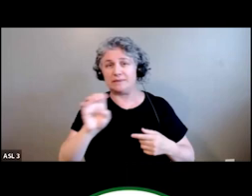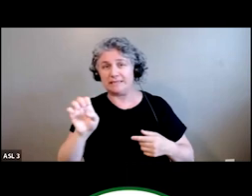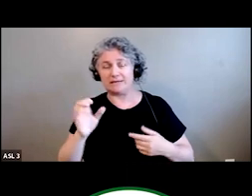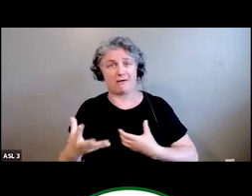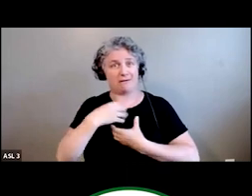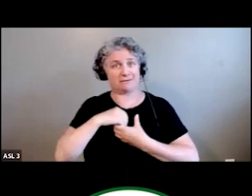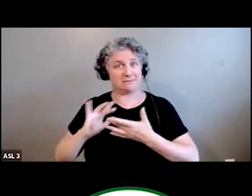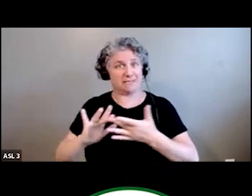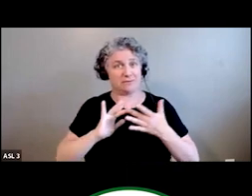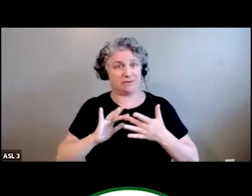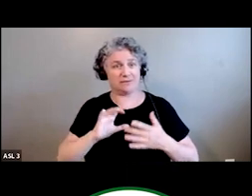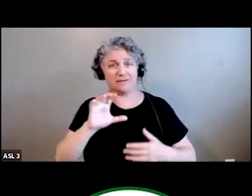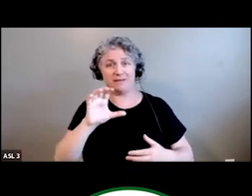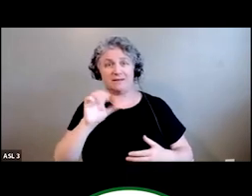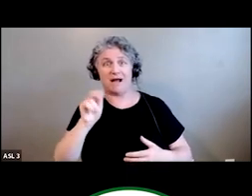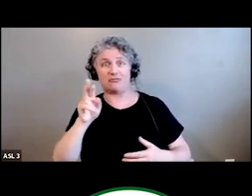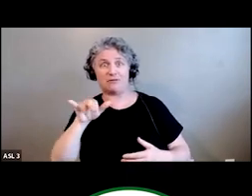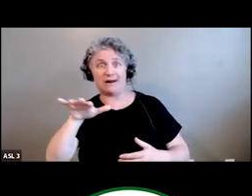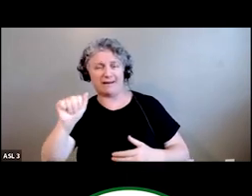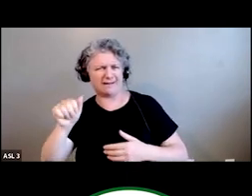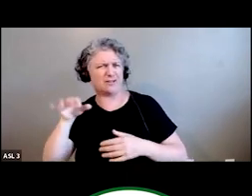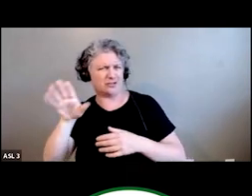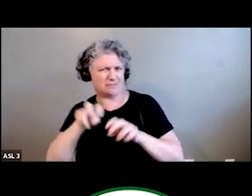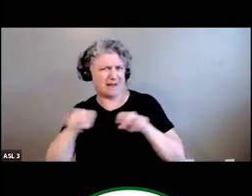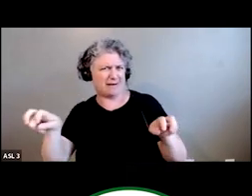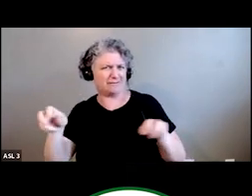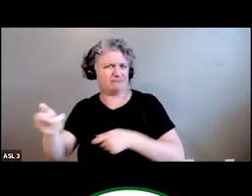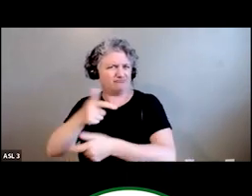to come by starting and working with youth and younger adults.